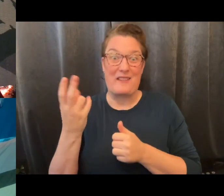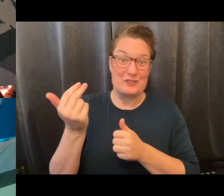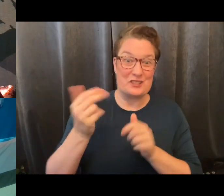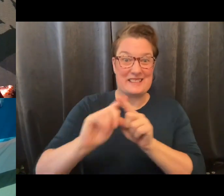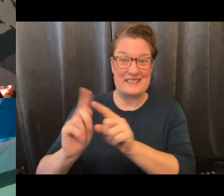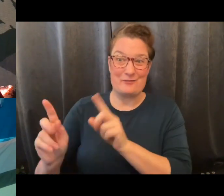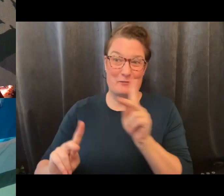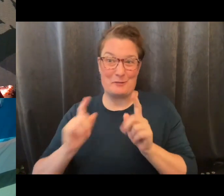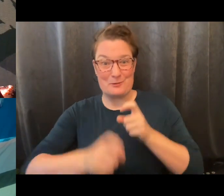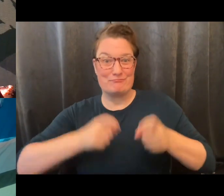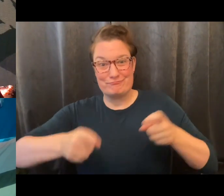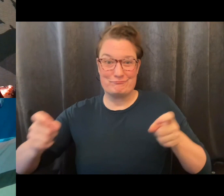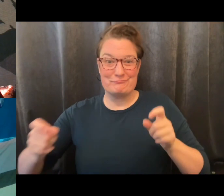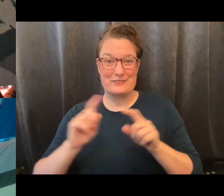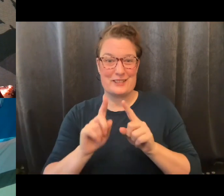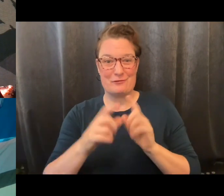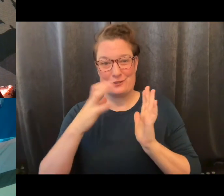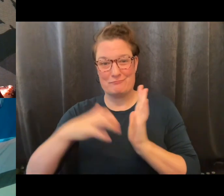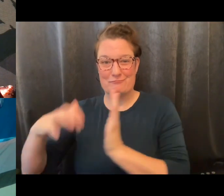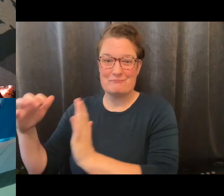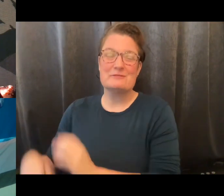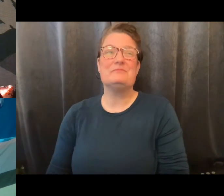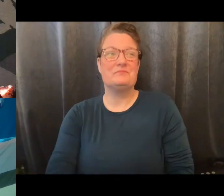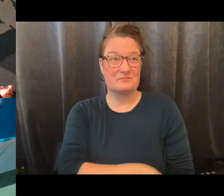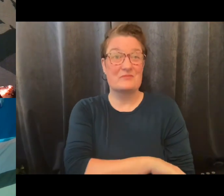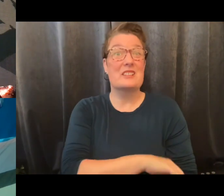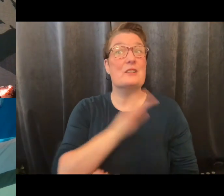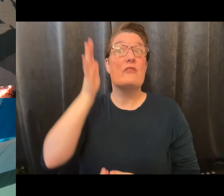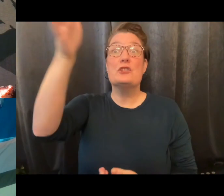So, we don't know how it'll look in the future, but I, for one, am very excited